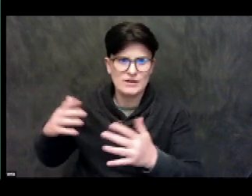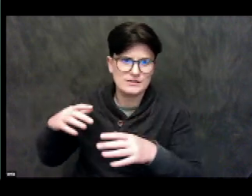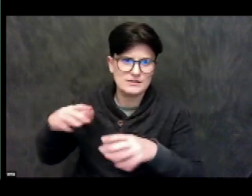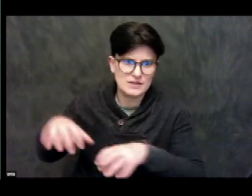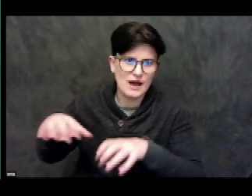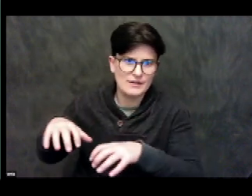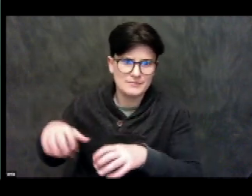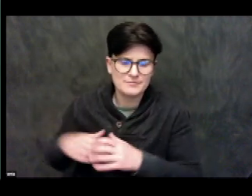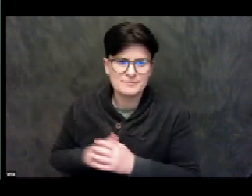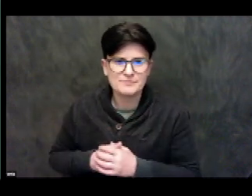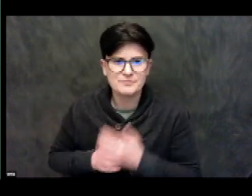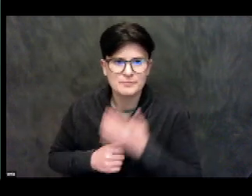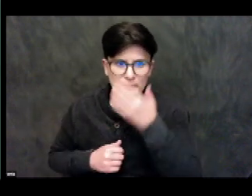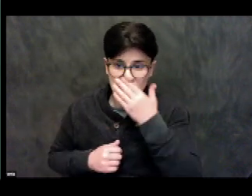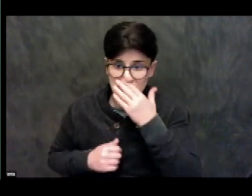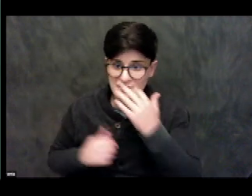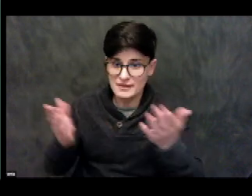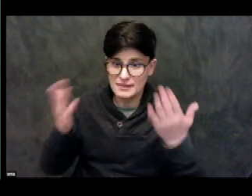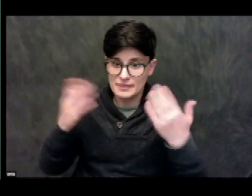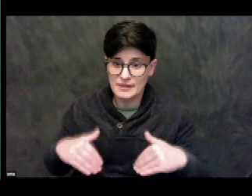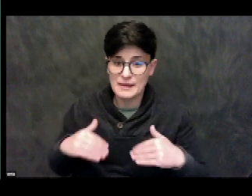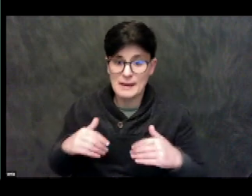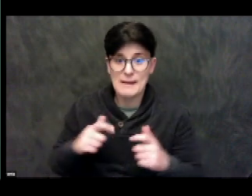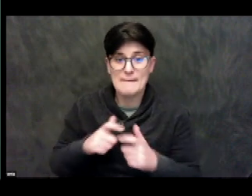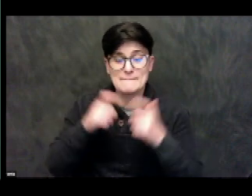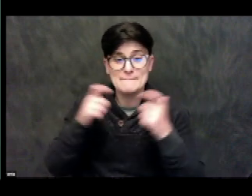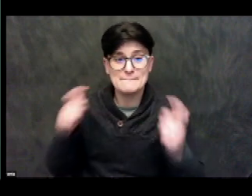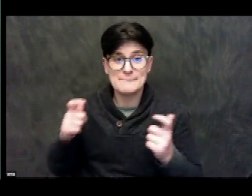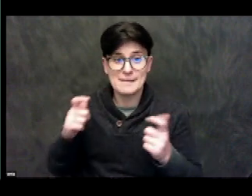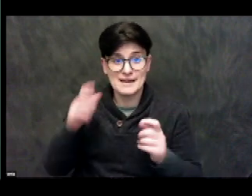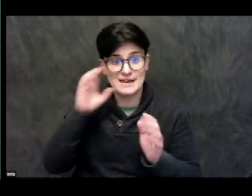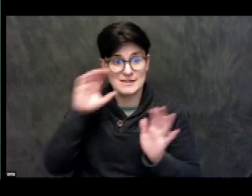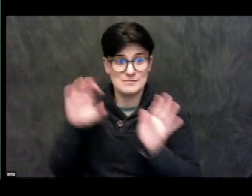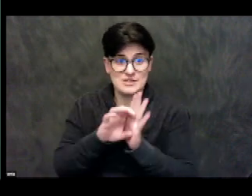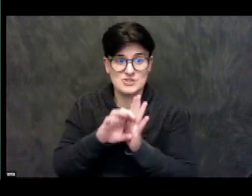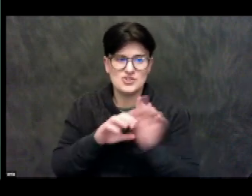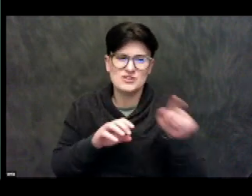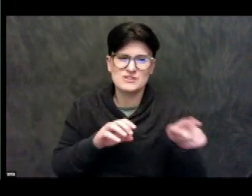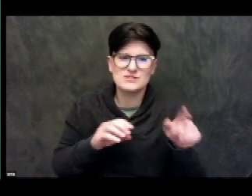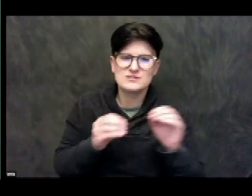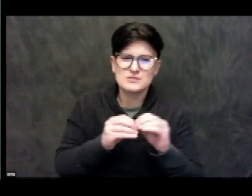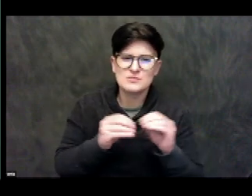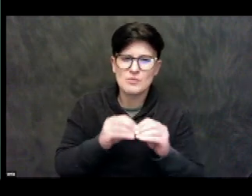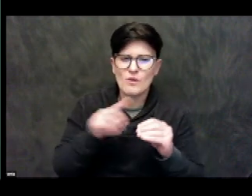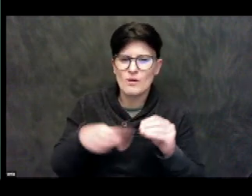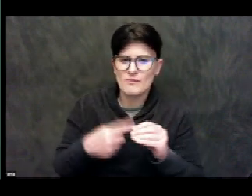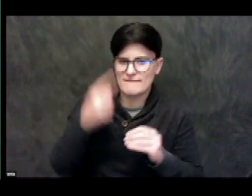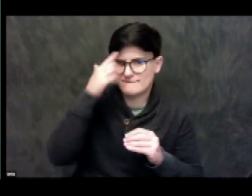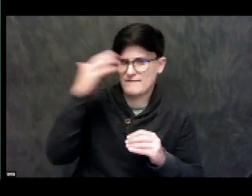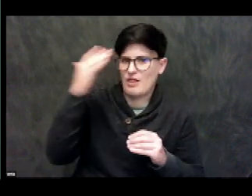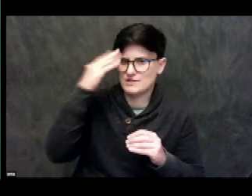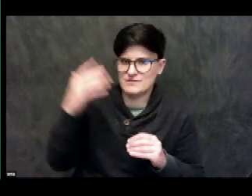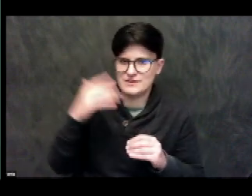Big picture, this is somewhat more of the philosophy of ethics, but the challenge would carry for people with